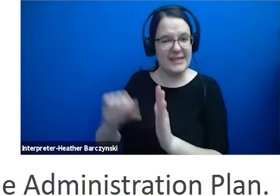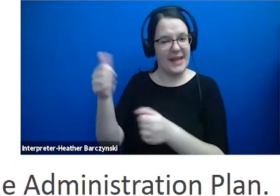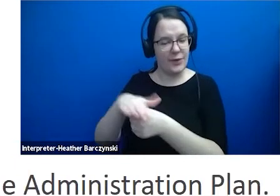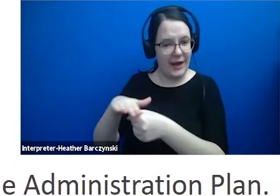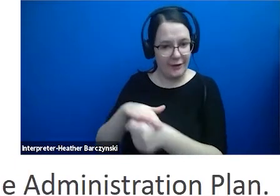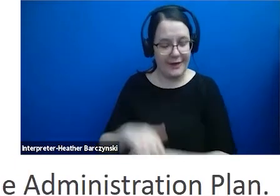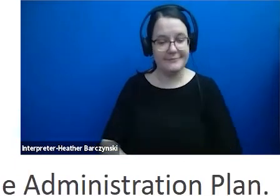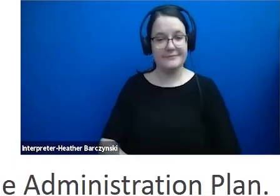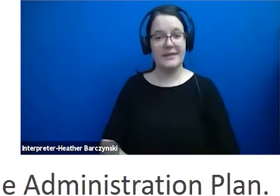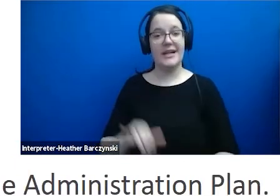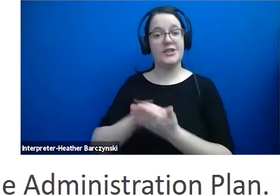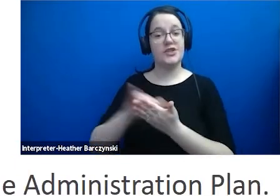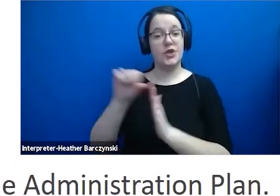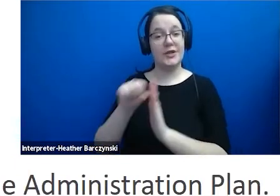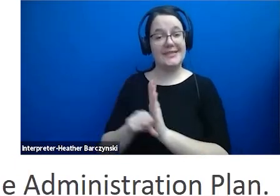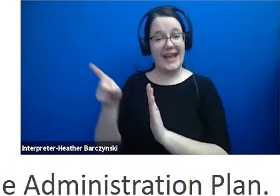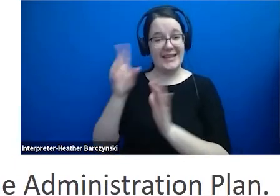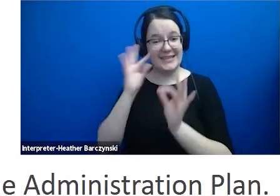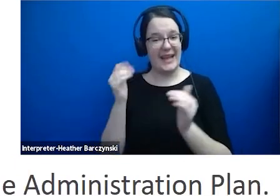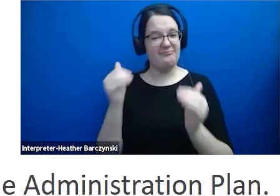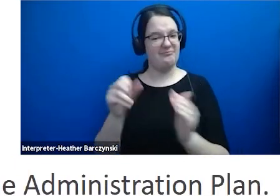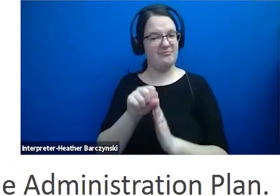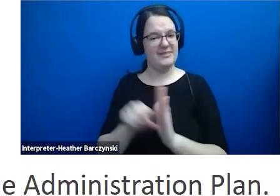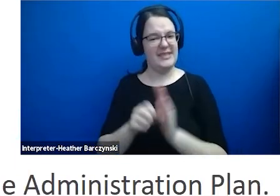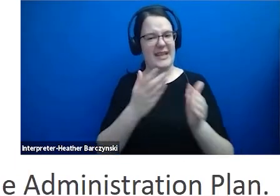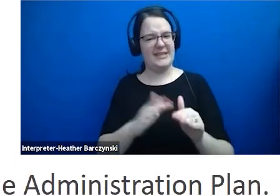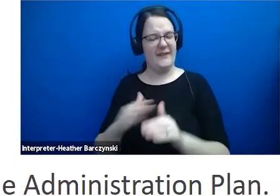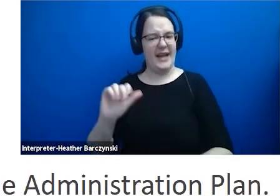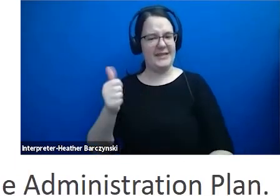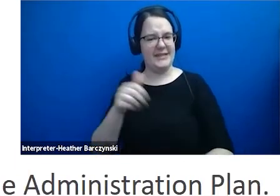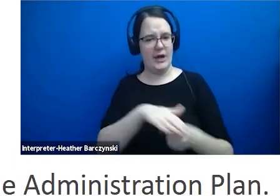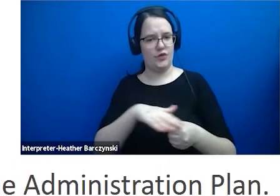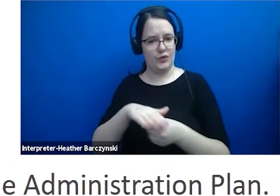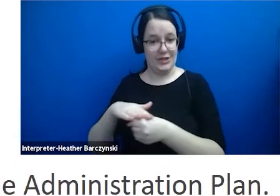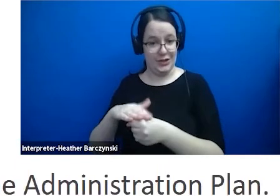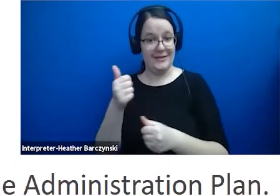to divide up the state into 10 regions and to establish a hub in each region and the university